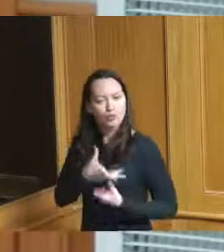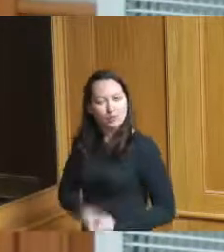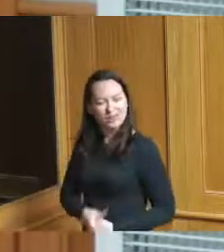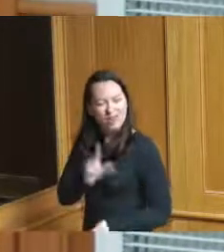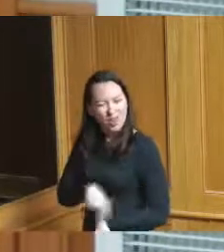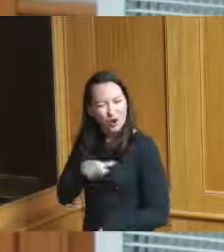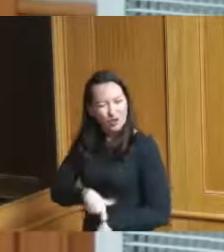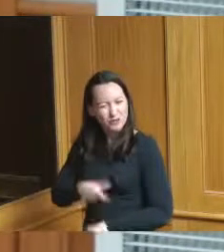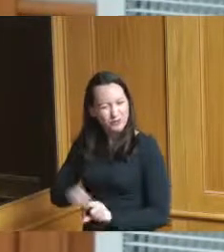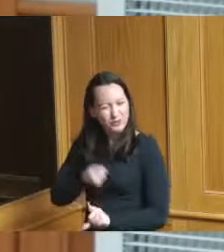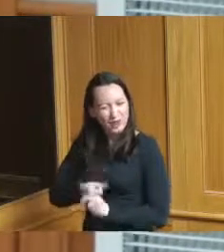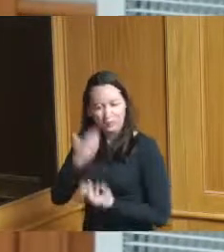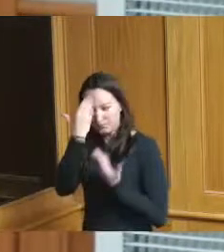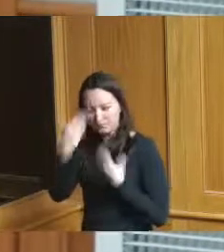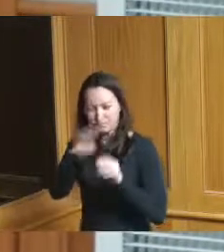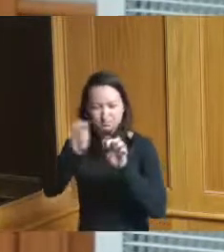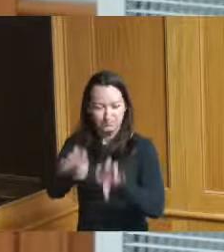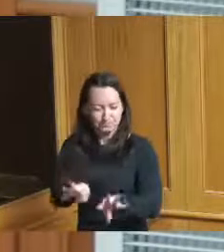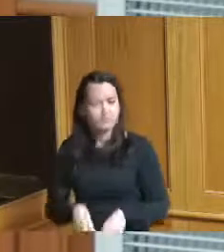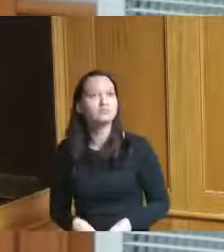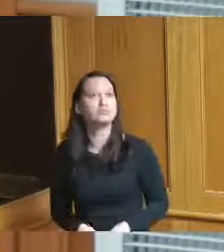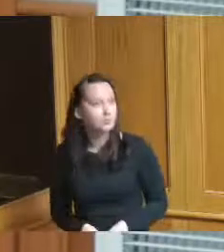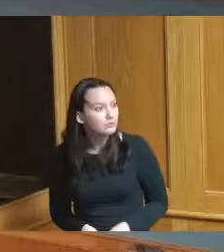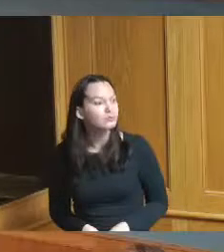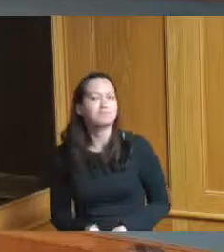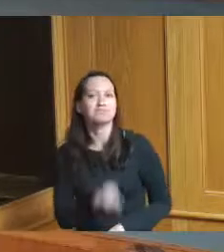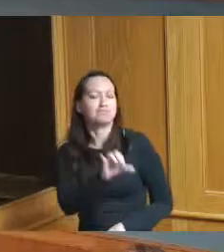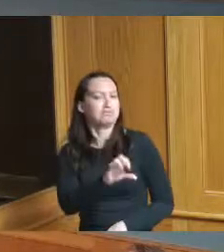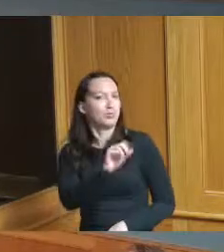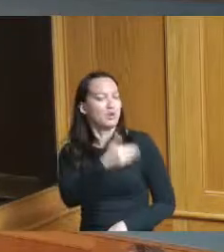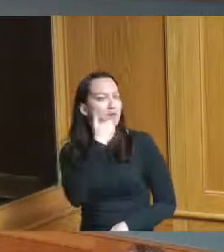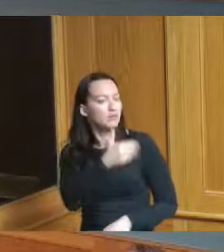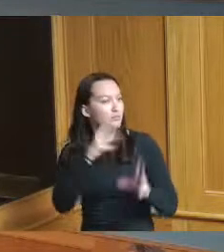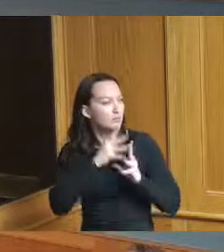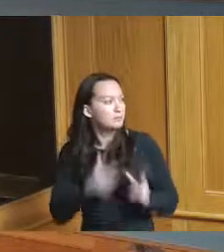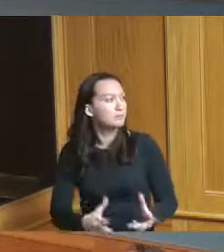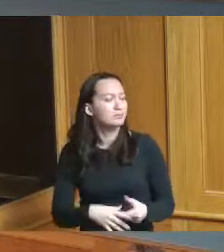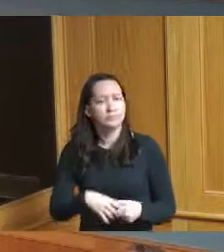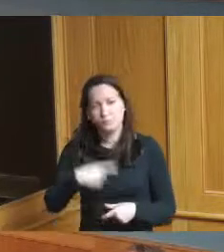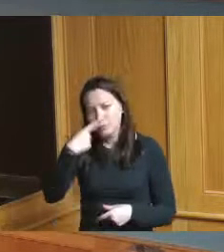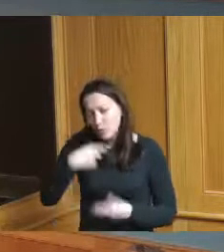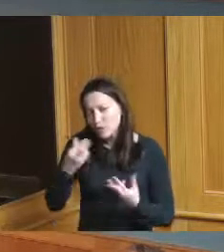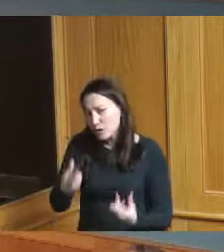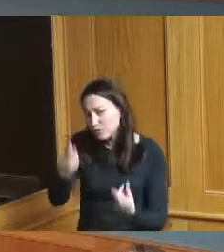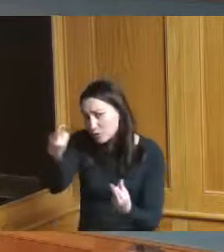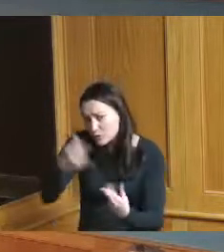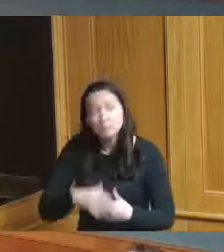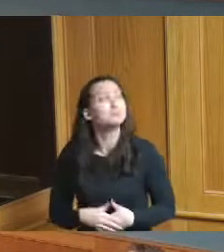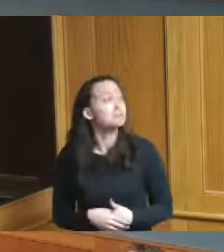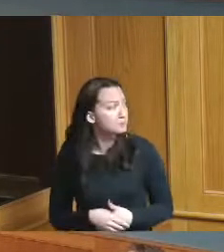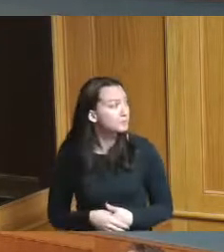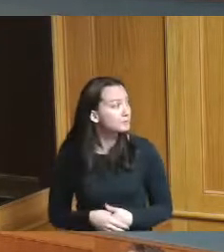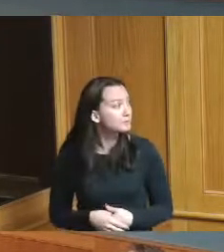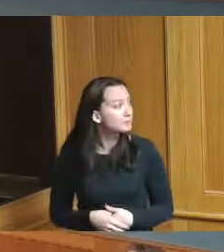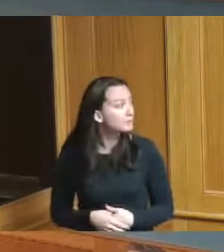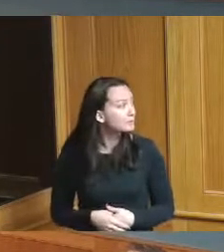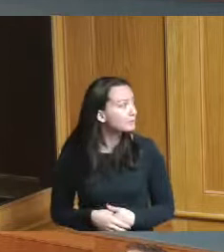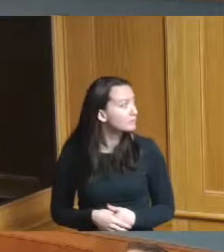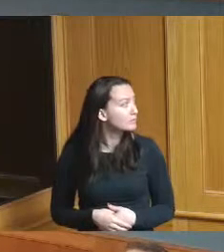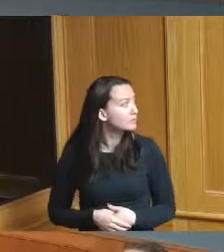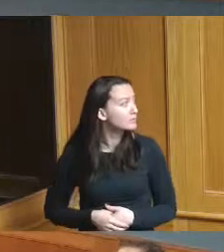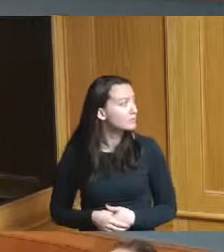I don't know thank you thank you so much we'll move to the recommendations and some solutions